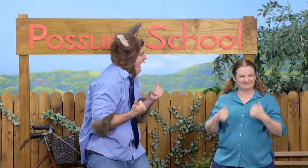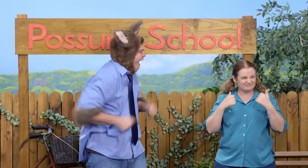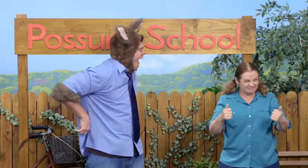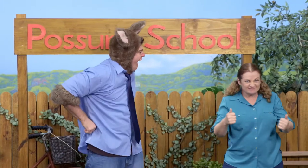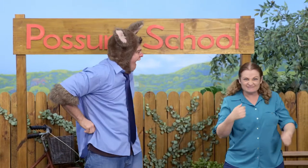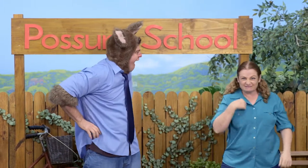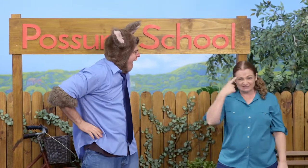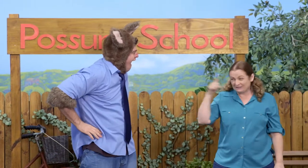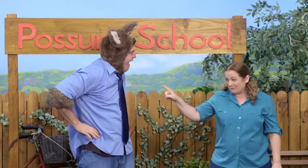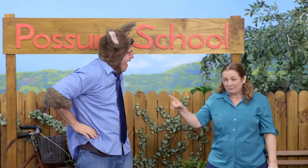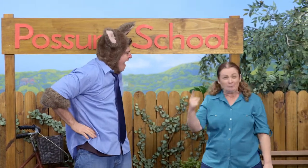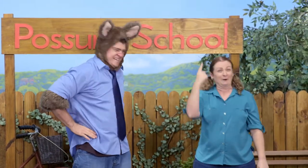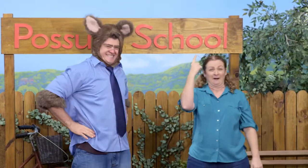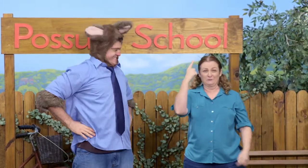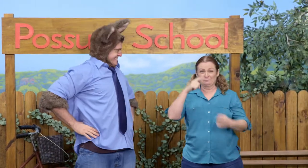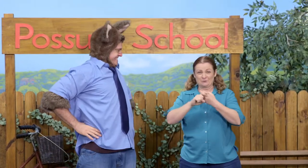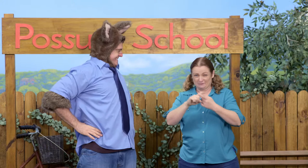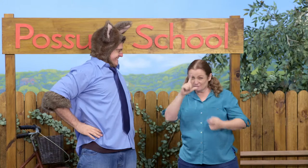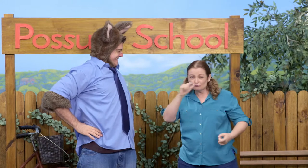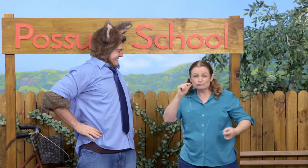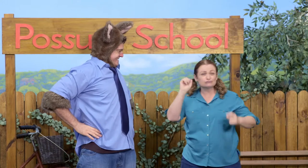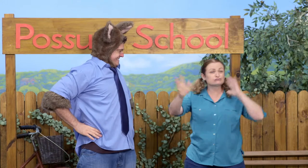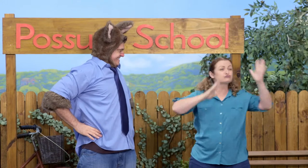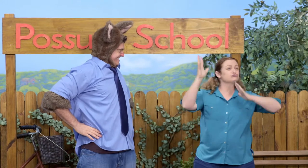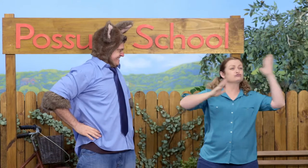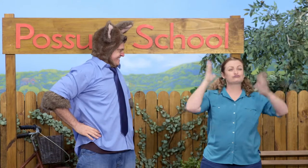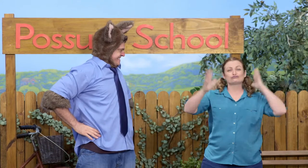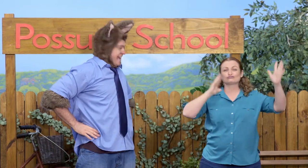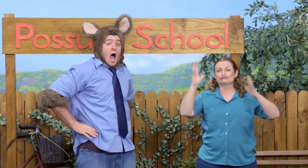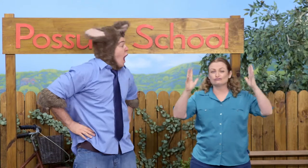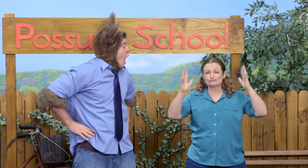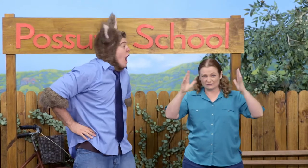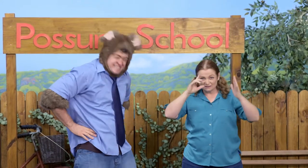I think you are probably the only possum in the world that can sign.